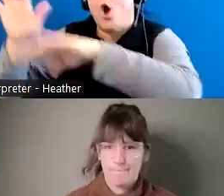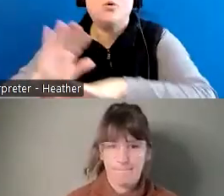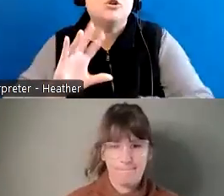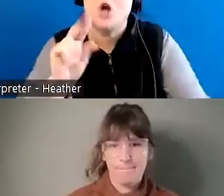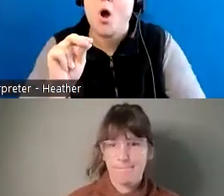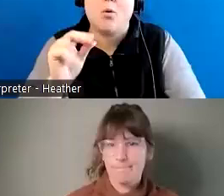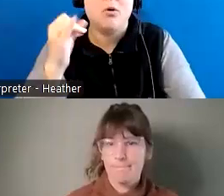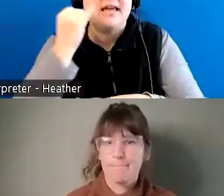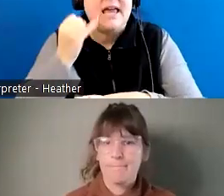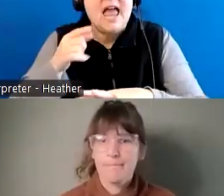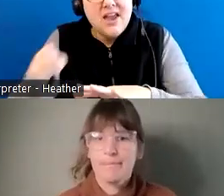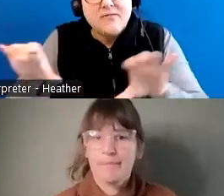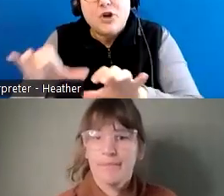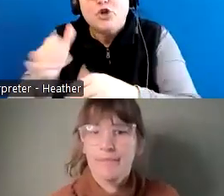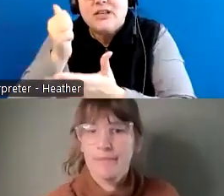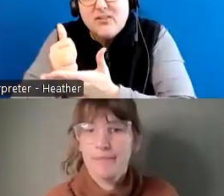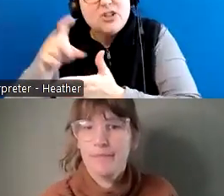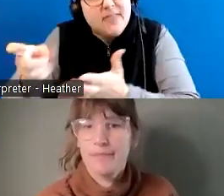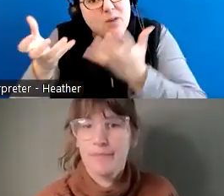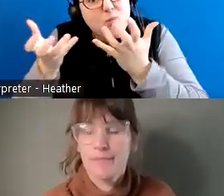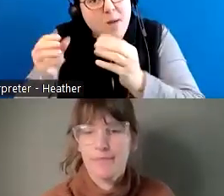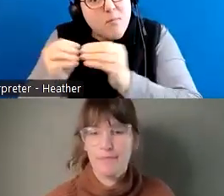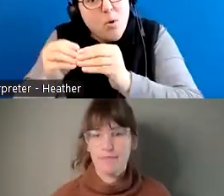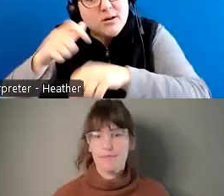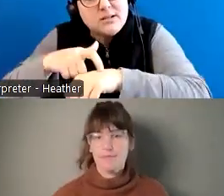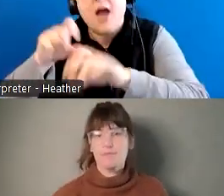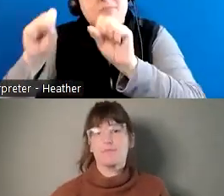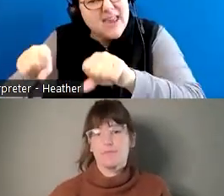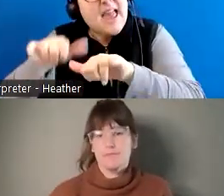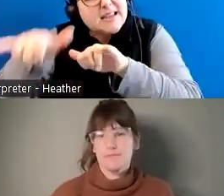and they still need more time, they can stay longer until we are able to kind of slow it